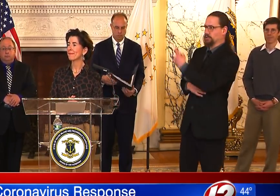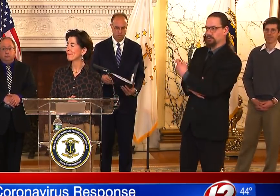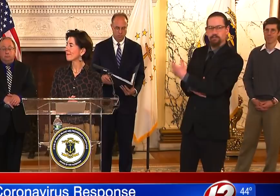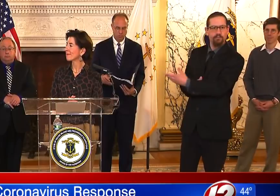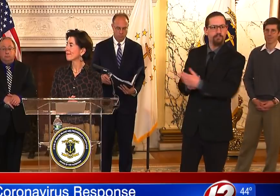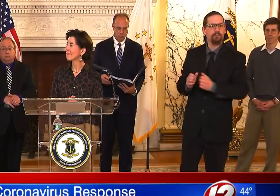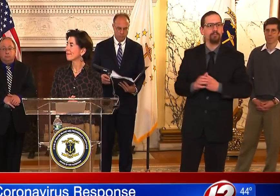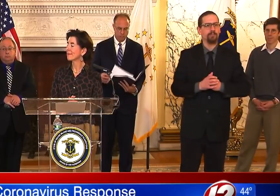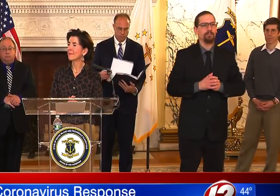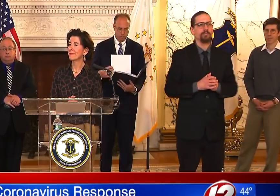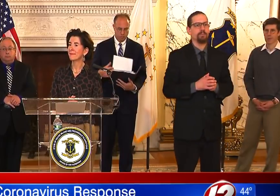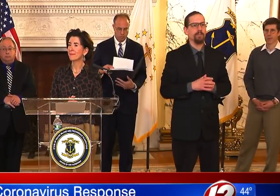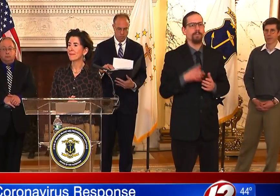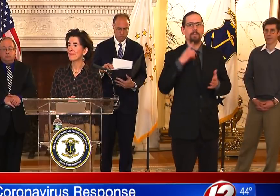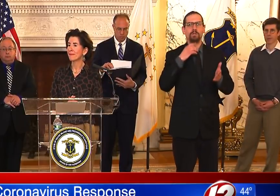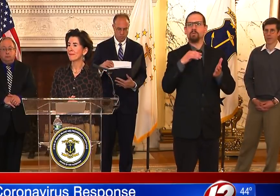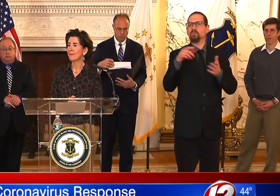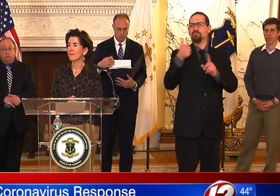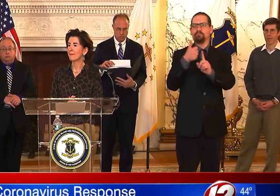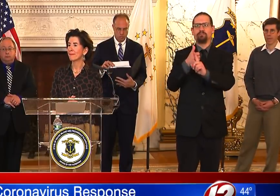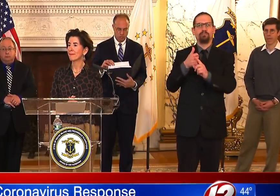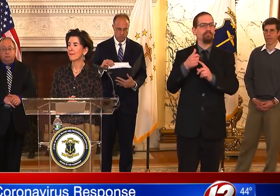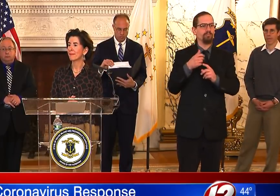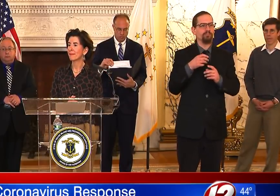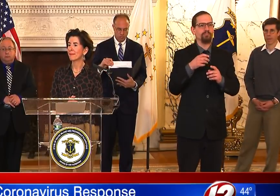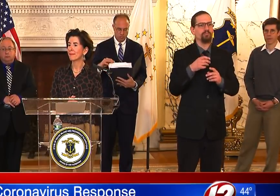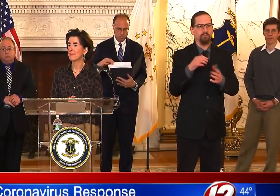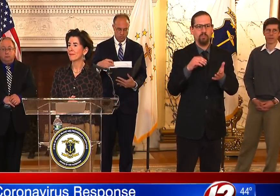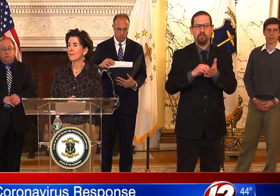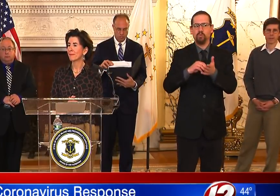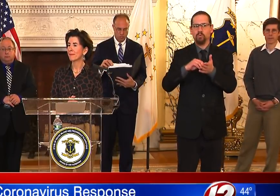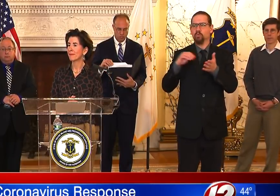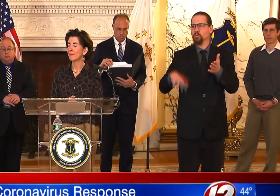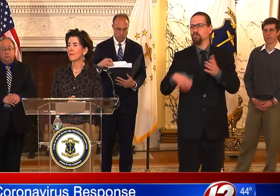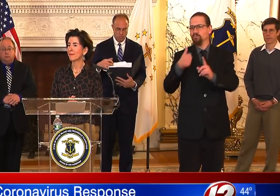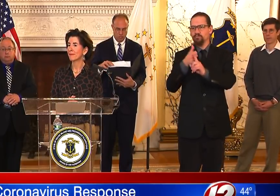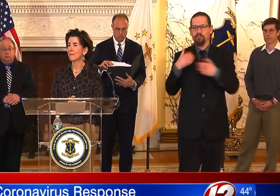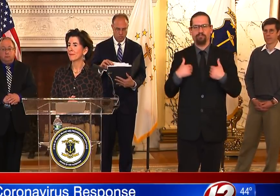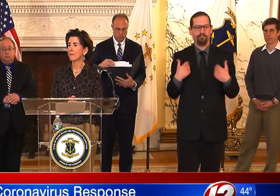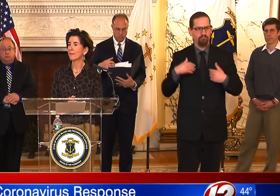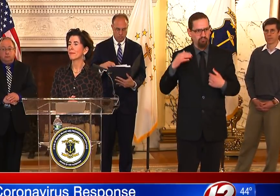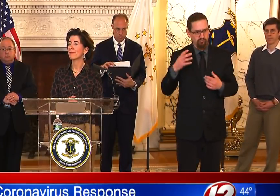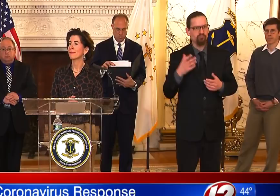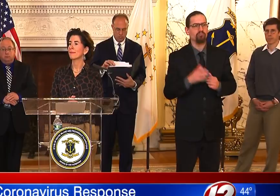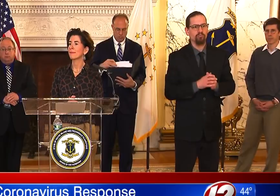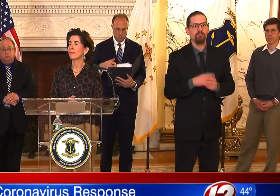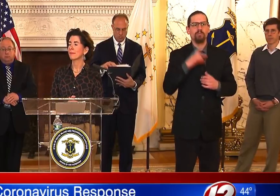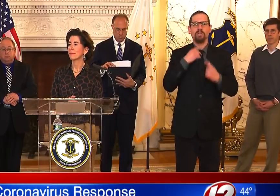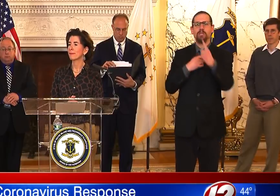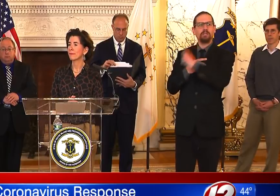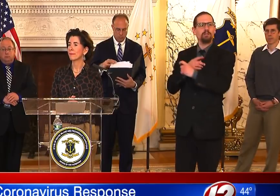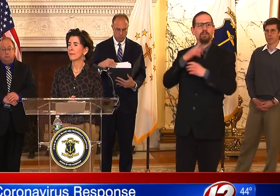NEXT QUESTION IS FROM A STUDENT JOURNALIST WHO WAS STUDYING AT HOME.